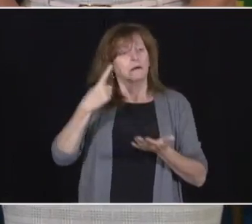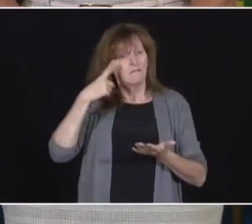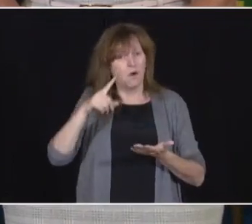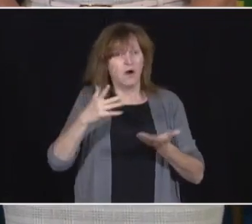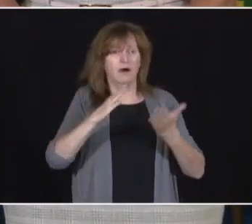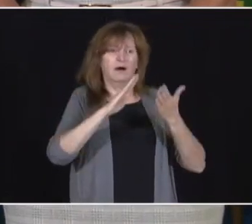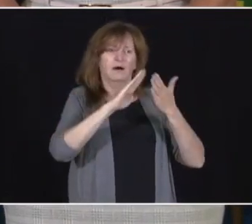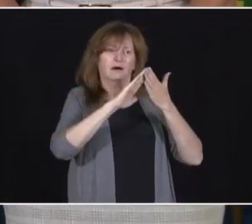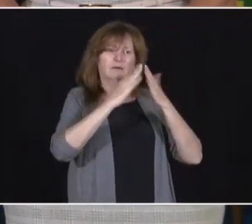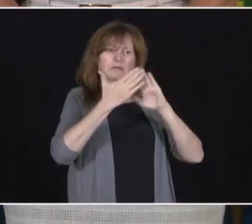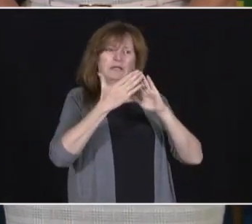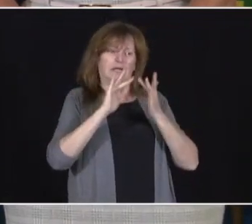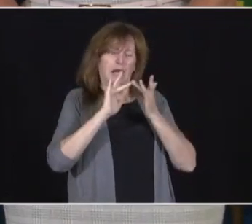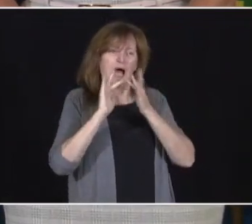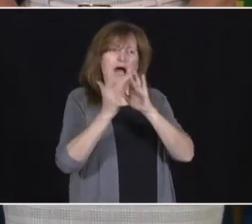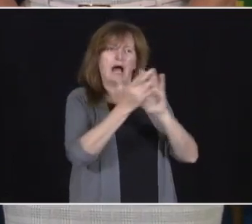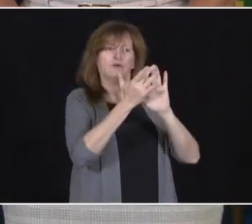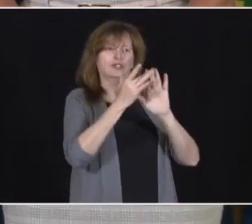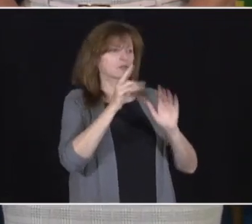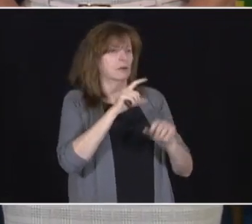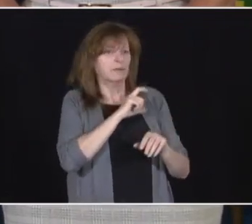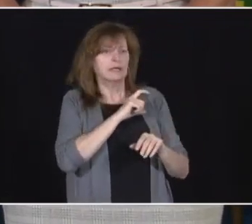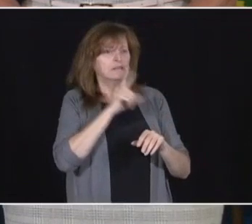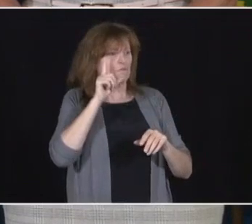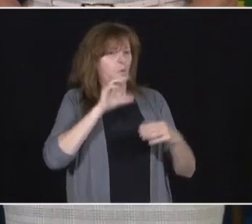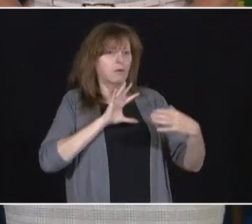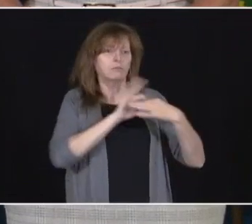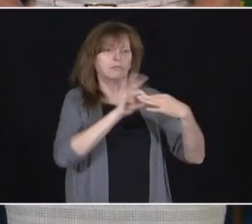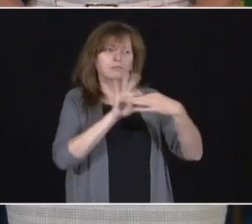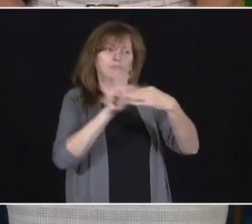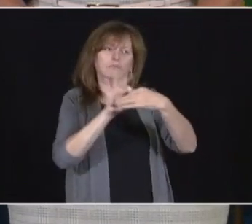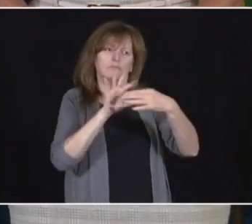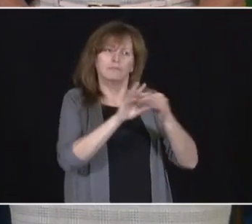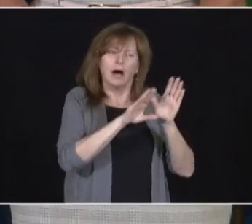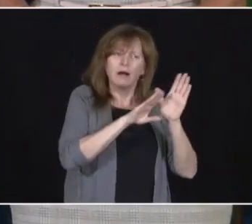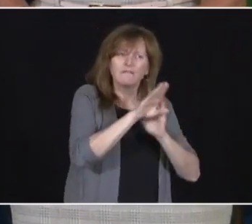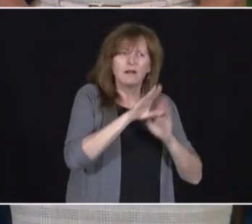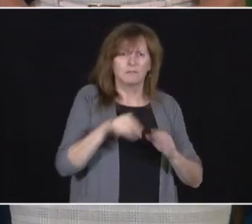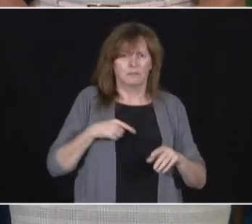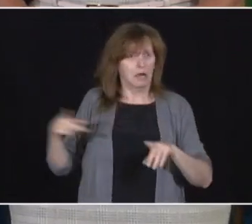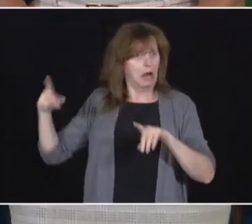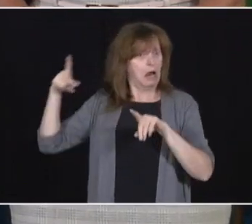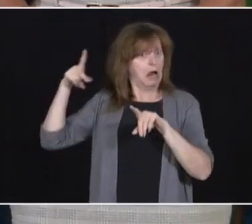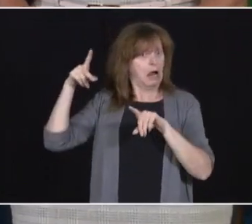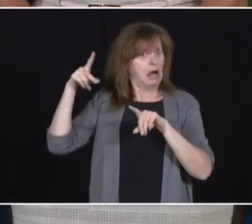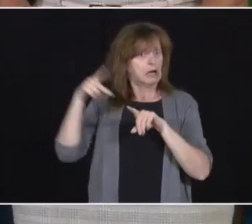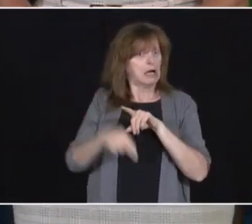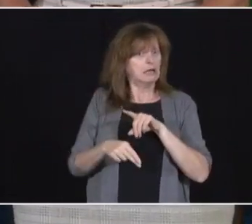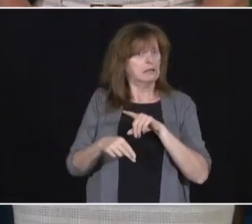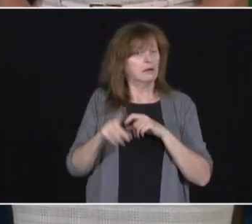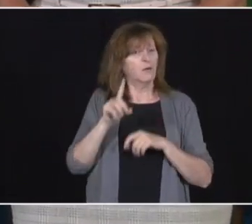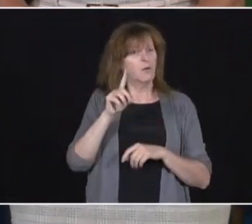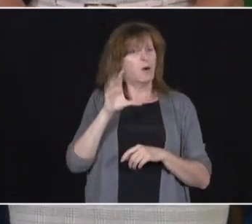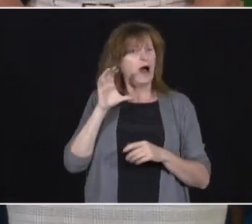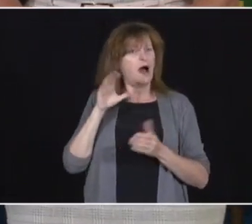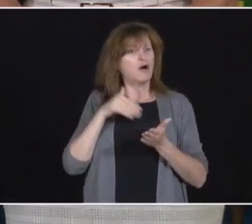me. Let's increase funding for areas for committee outreach. Building better relationships with communities.